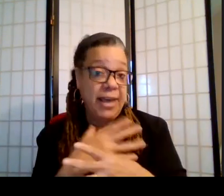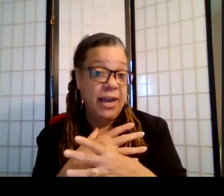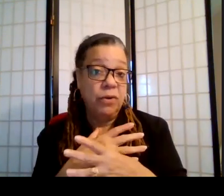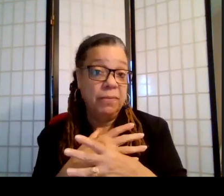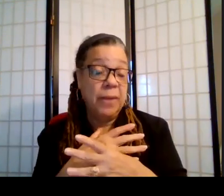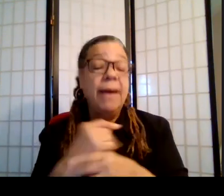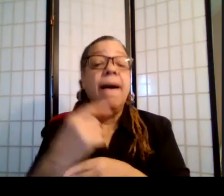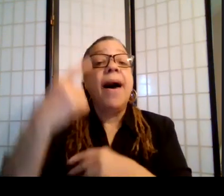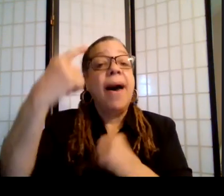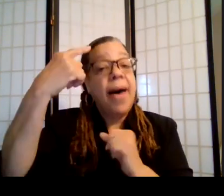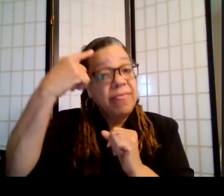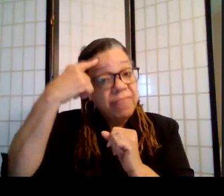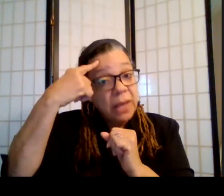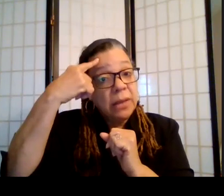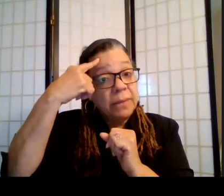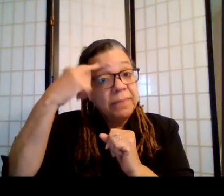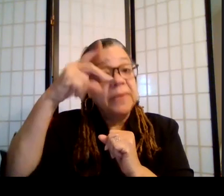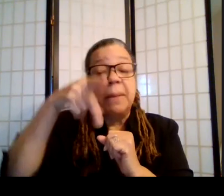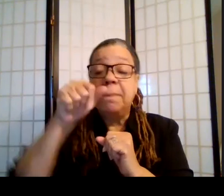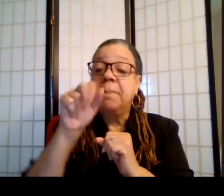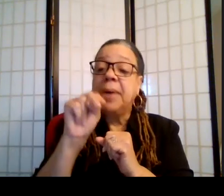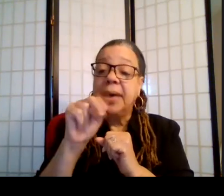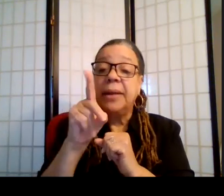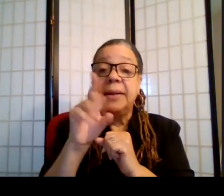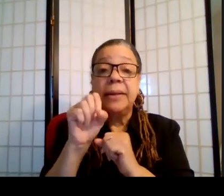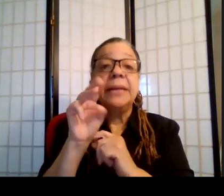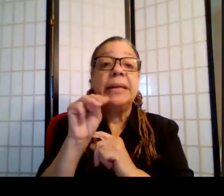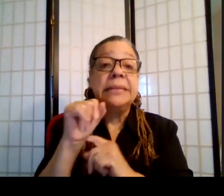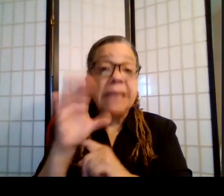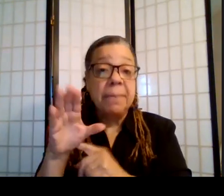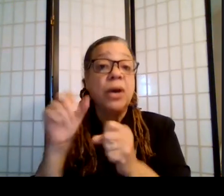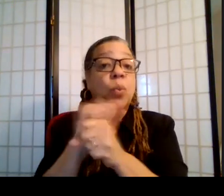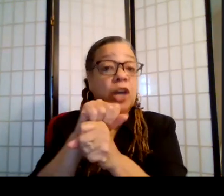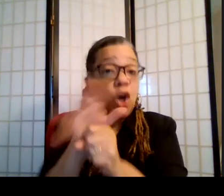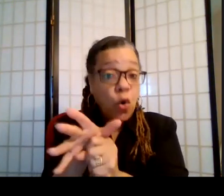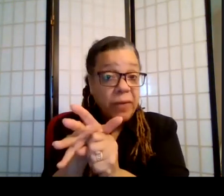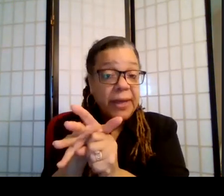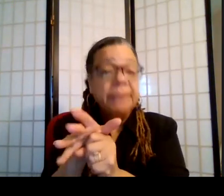the the pandemic has increased awareness to infectious diseases.